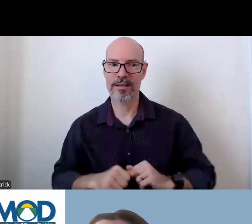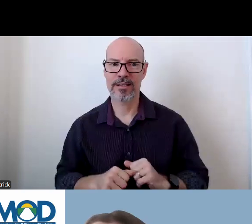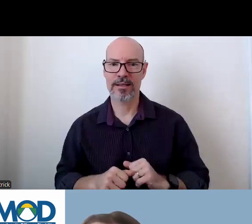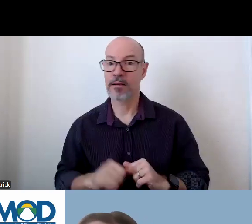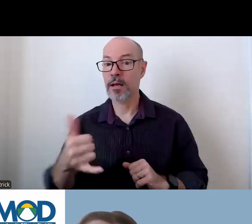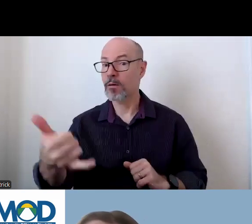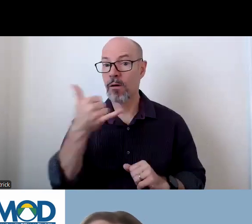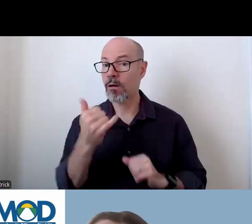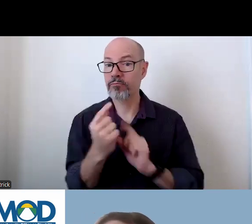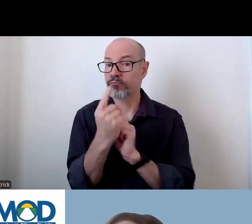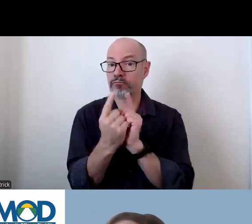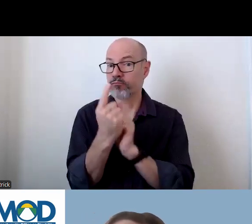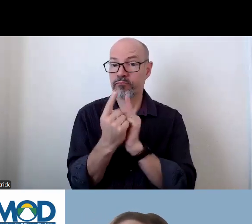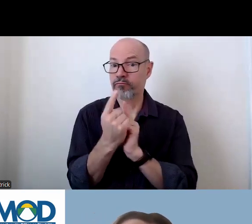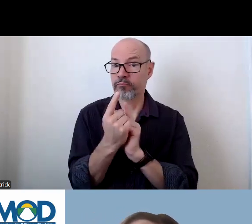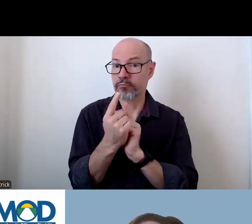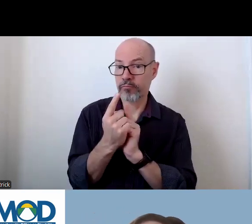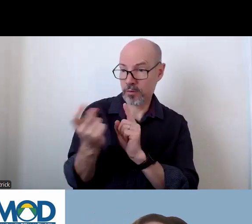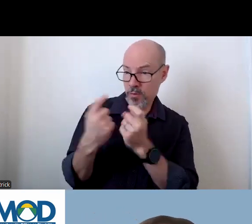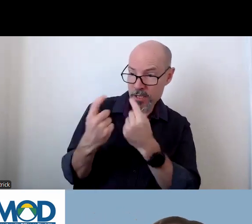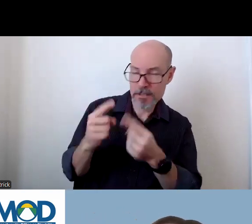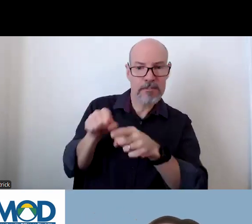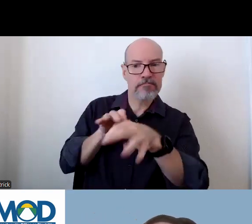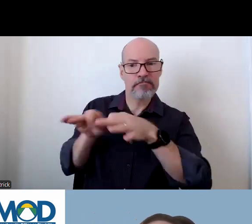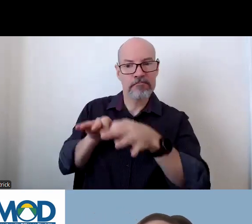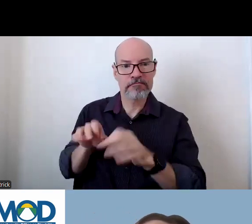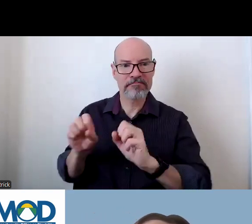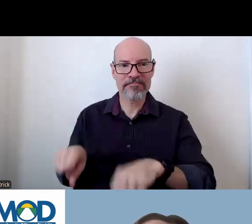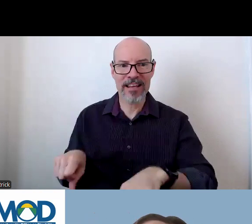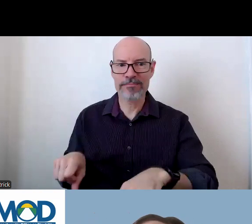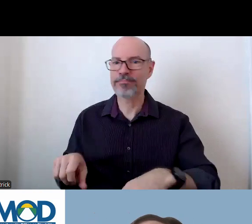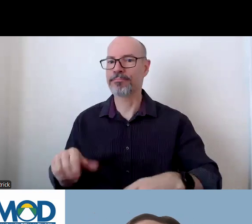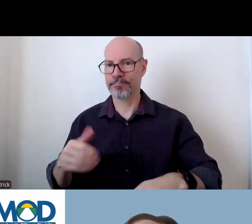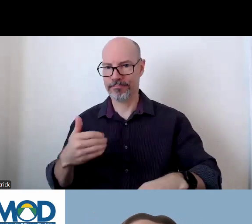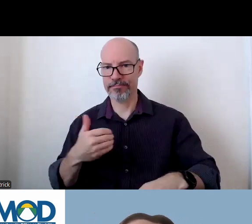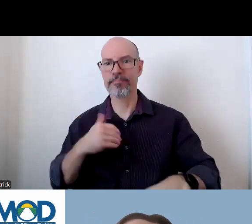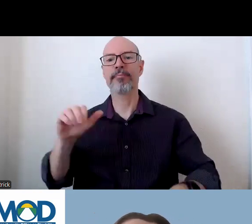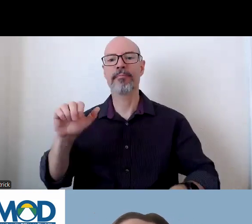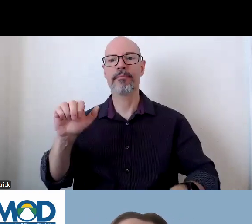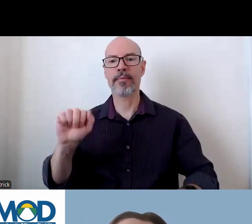guidance, we have our regular office hours for municipal ADA coordinators and state ADA